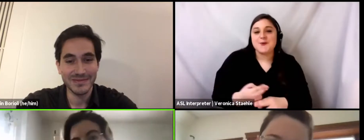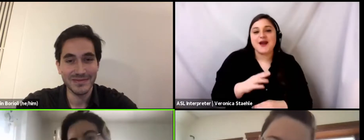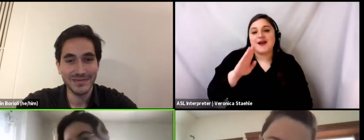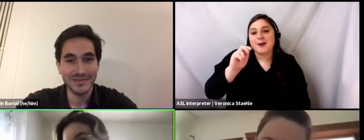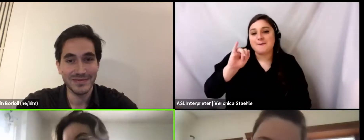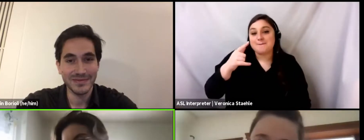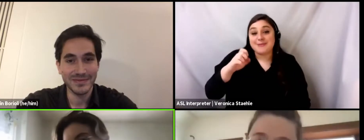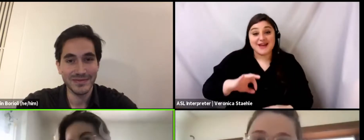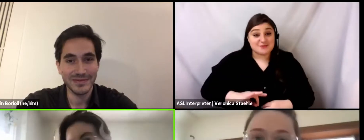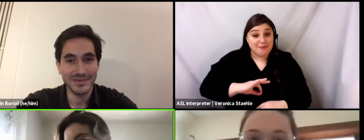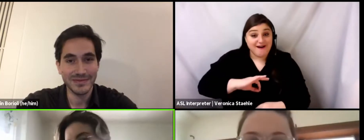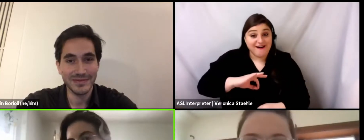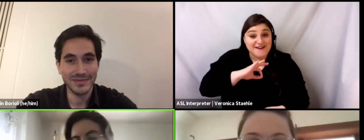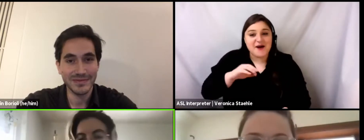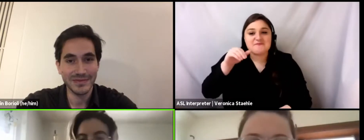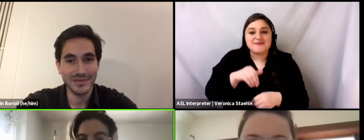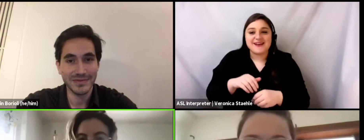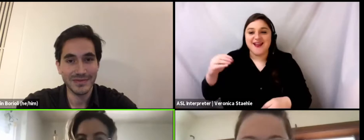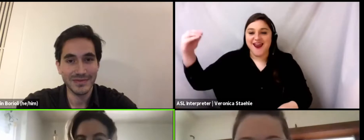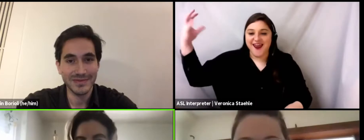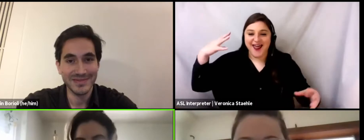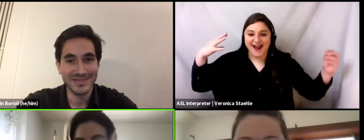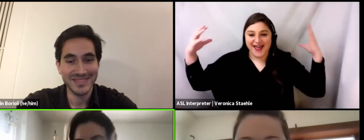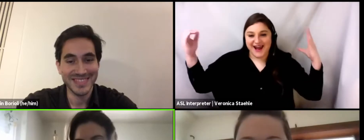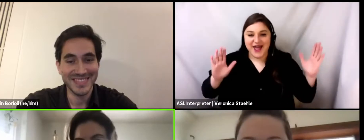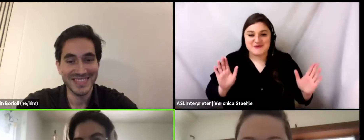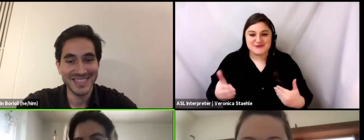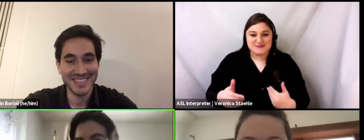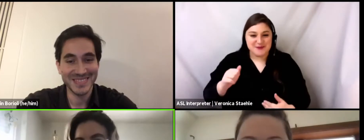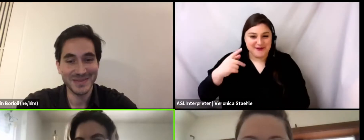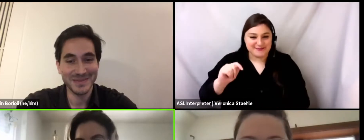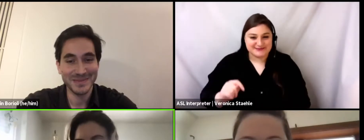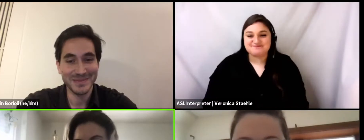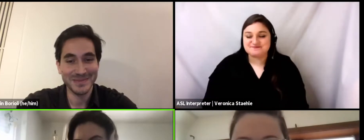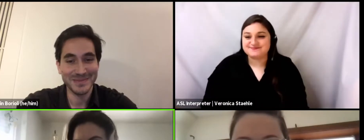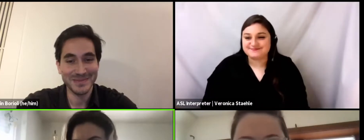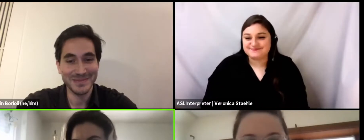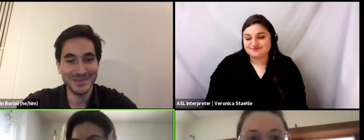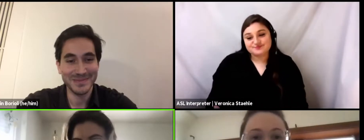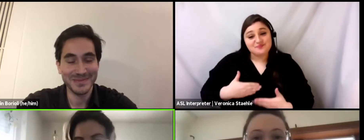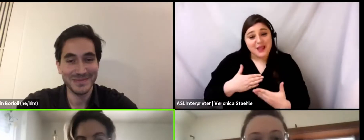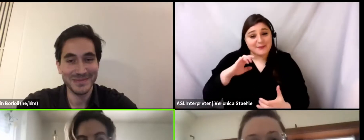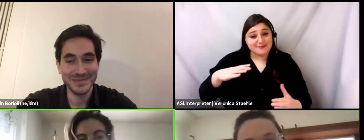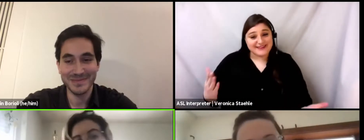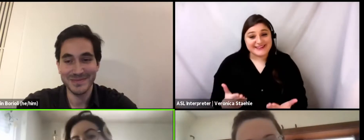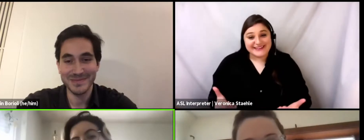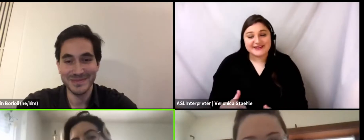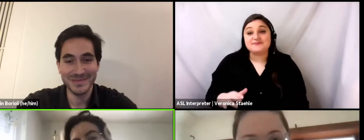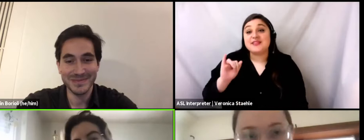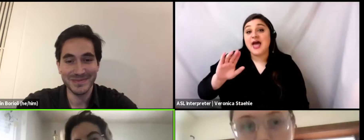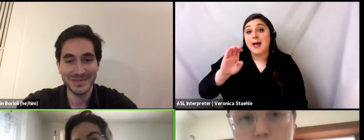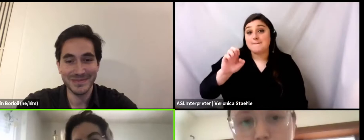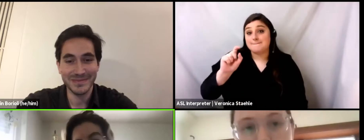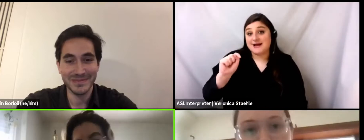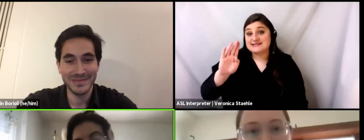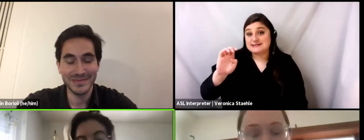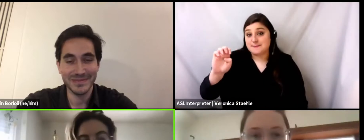I'm in a light-filled apartment. Really happy to be here. So the Best Bees Company is a beekeeping